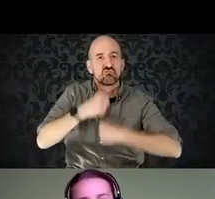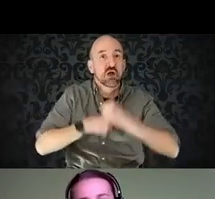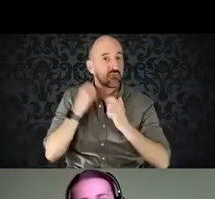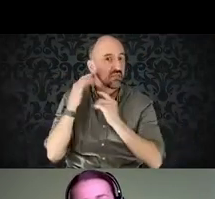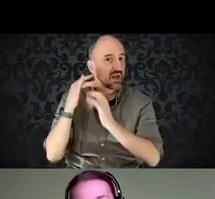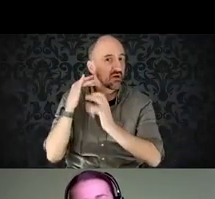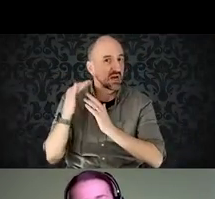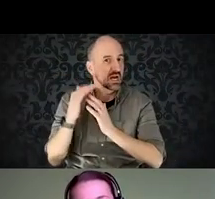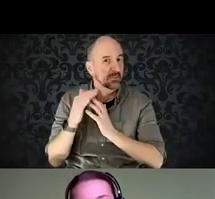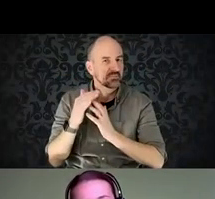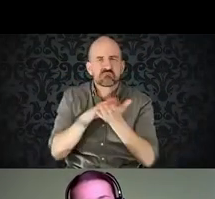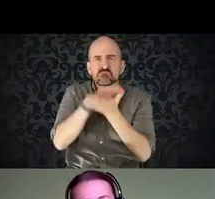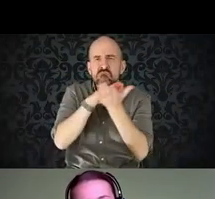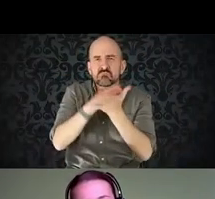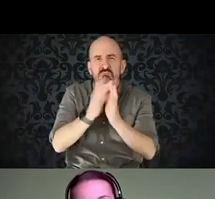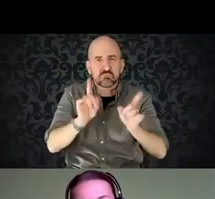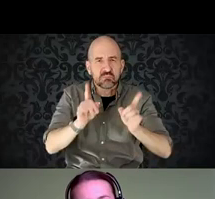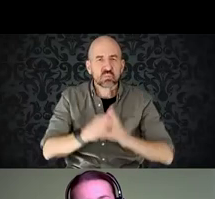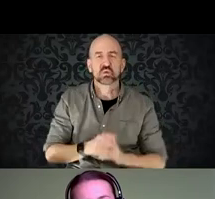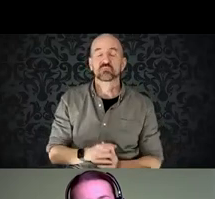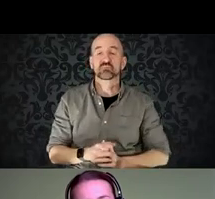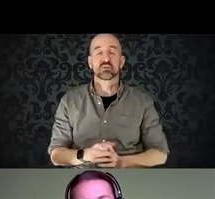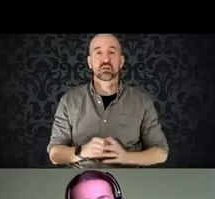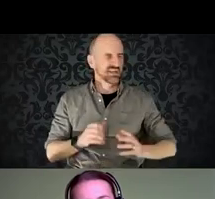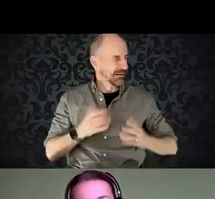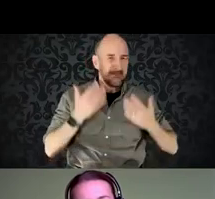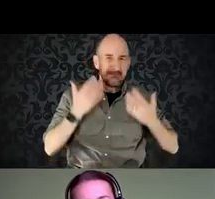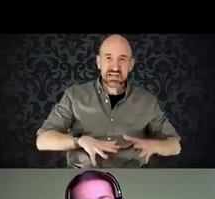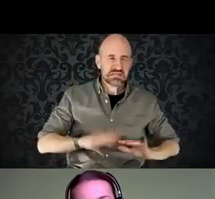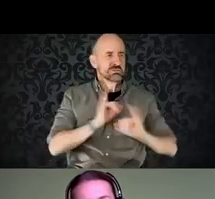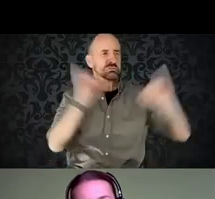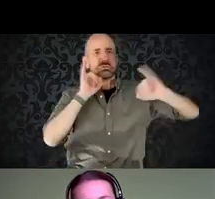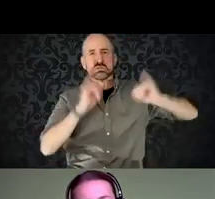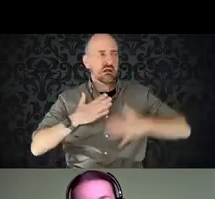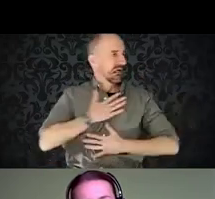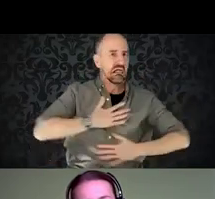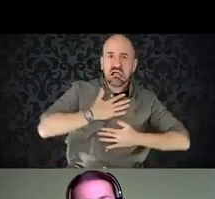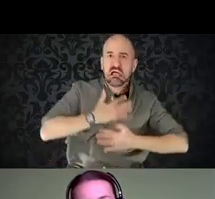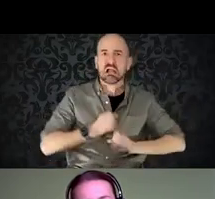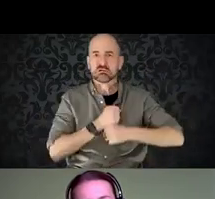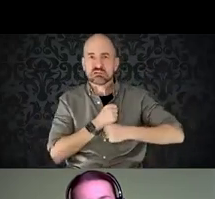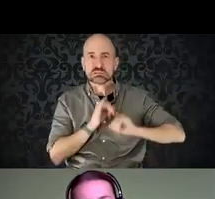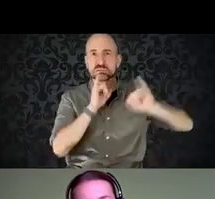Centre for healthcare building research in Sweden, investigated the city physiological benefits of the natural